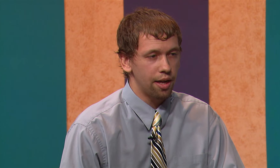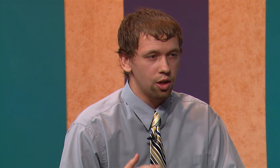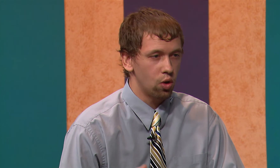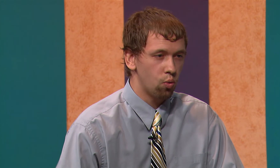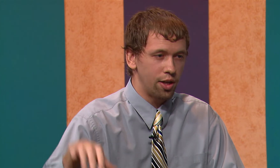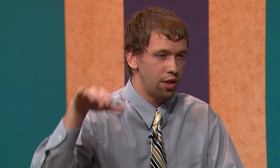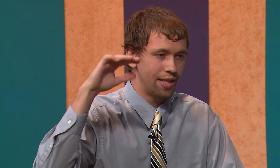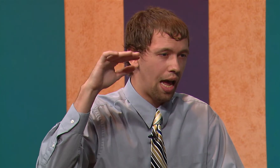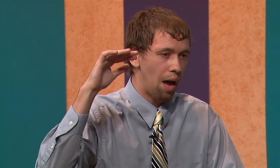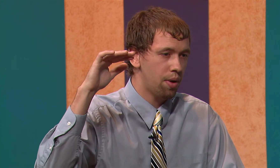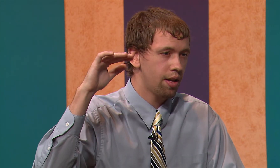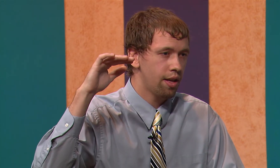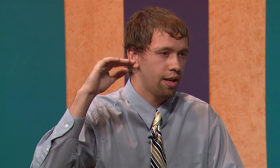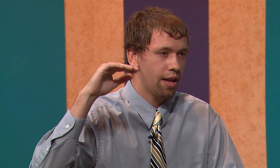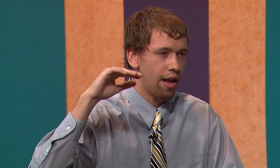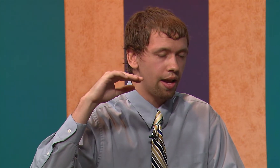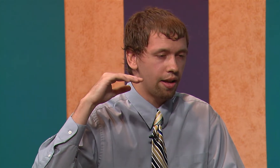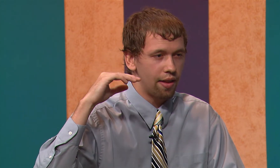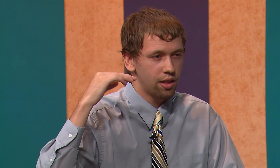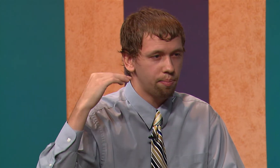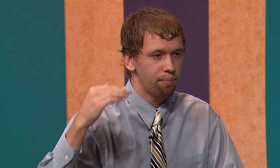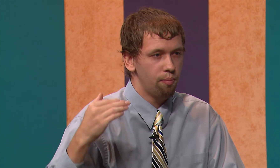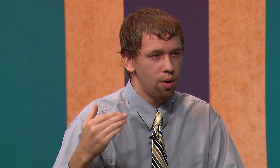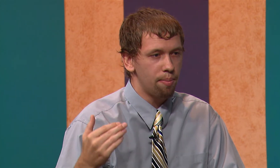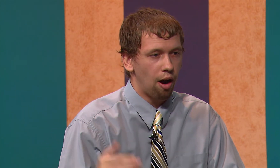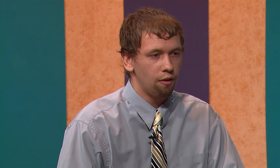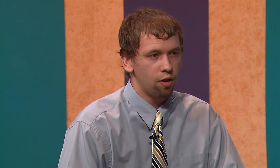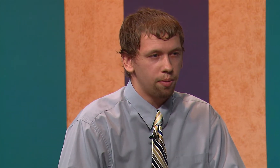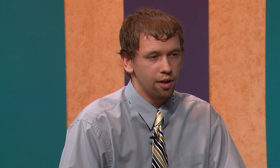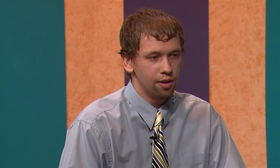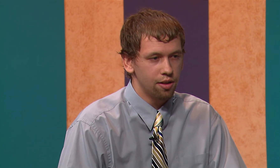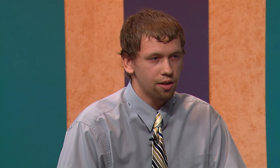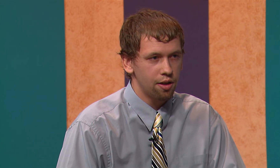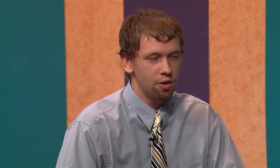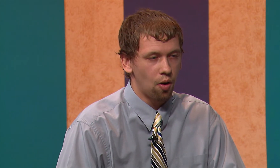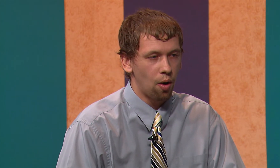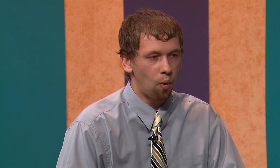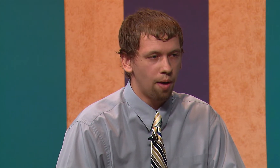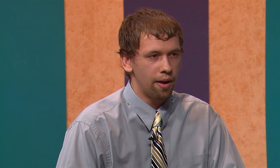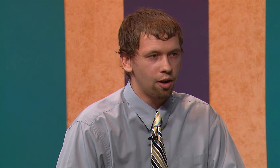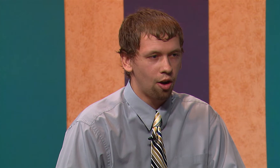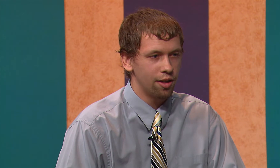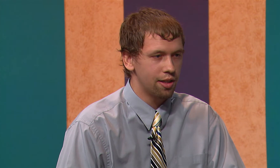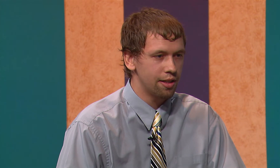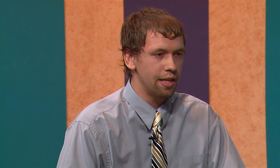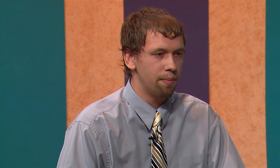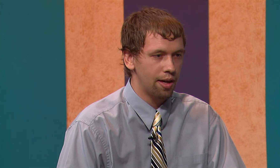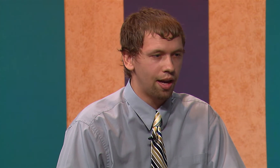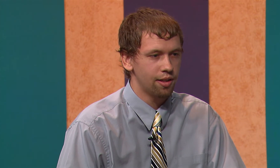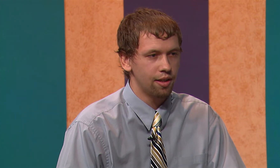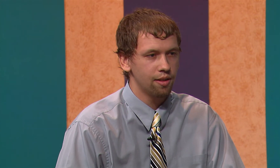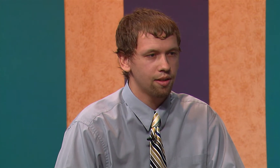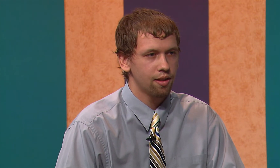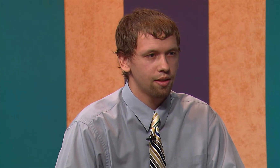On Snapchat it goes right to the top and that’s pretty powerful because I want my audience seeing my content.